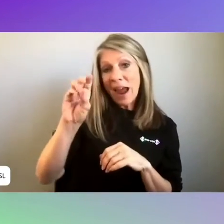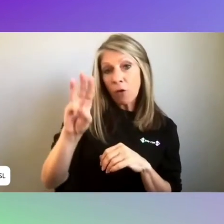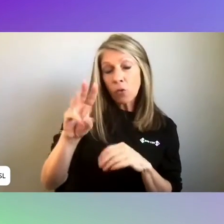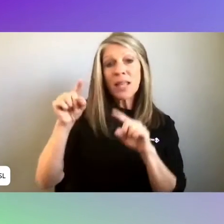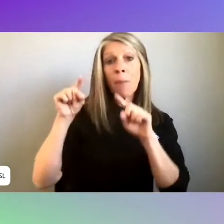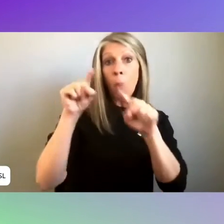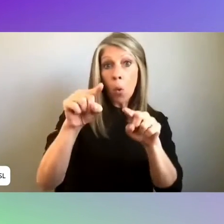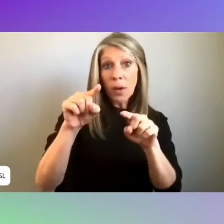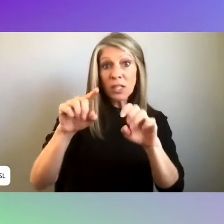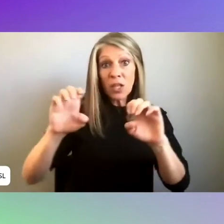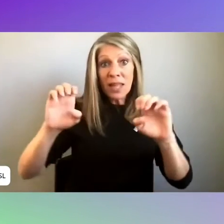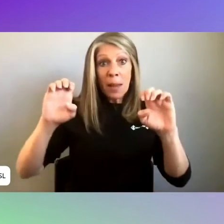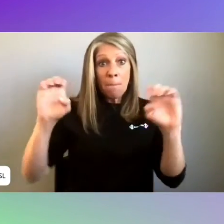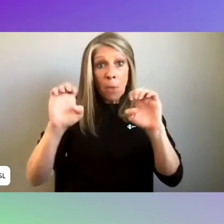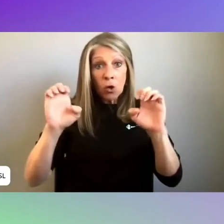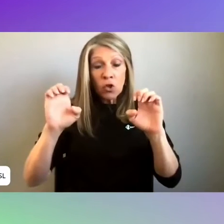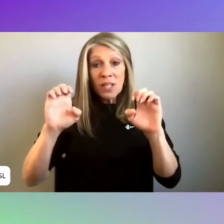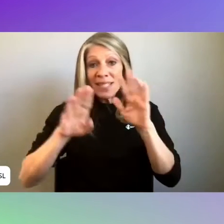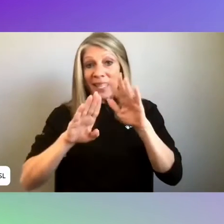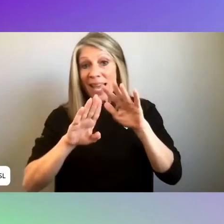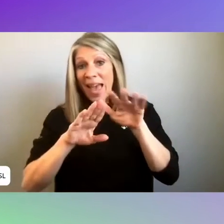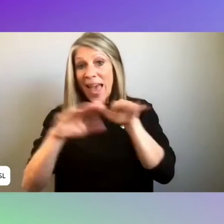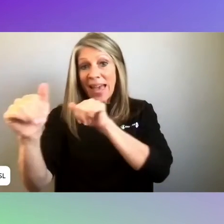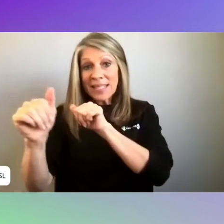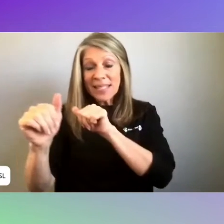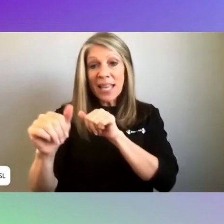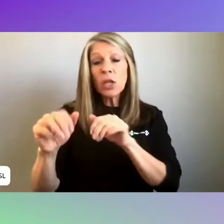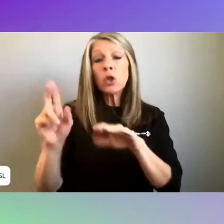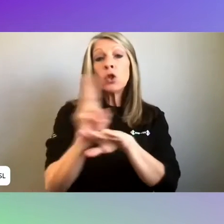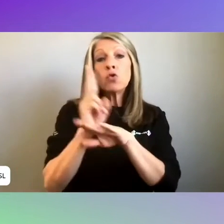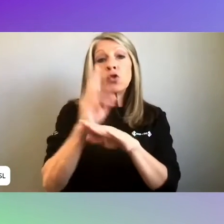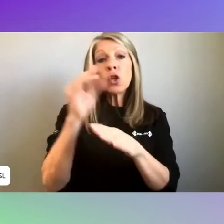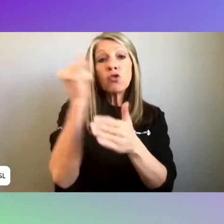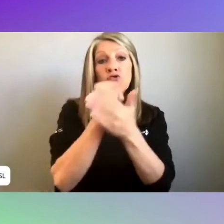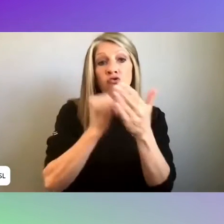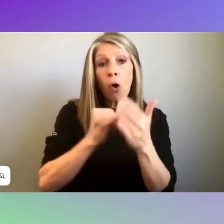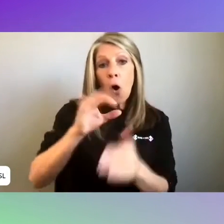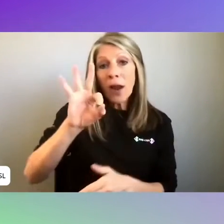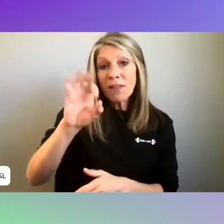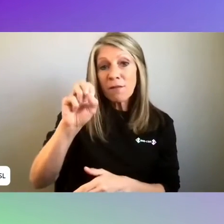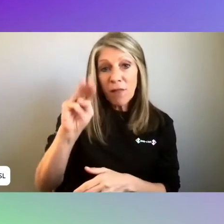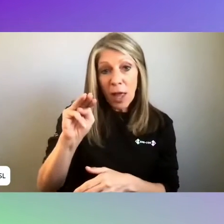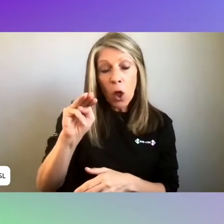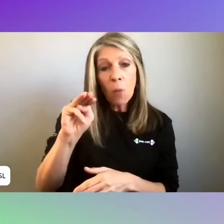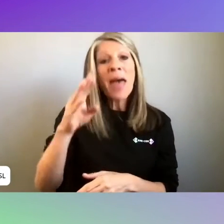[Lauren Race] Thank you so much Daniel. So the team drew out symbols that they went in for arrows that pointed to the